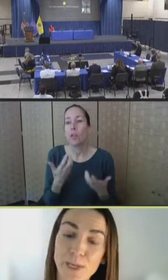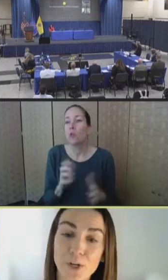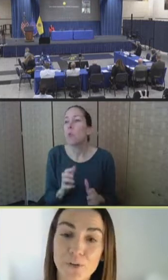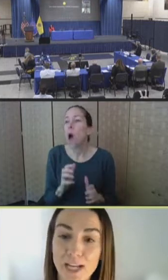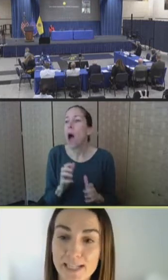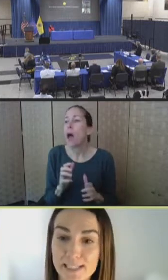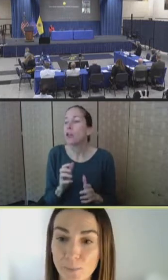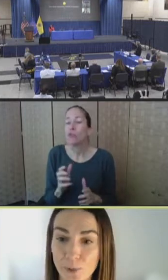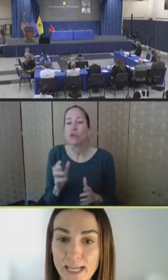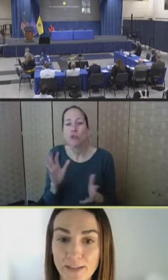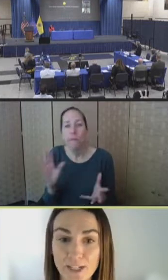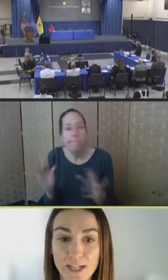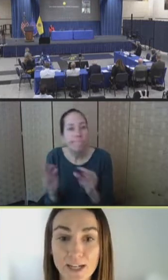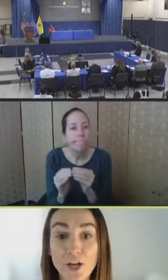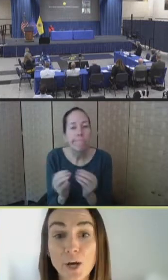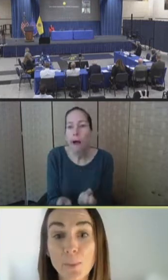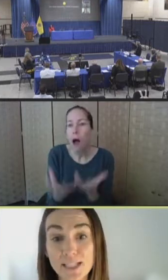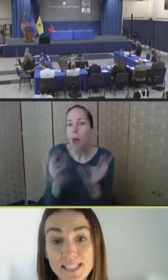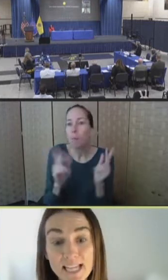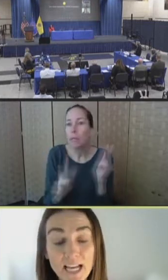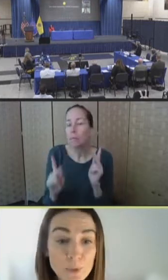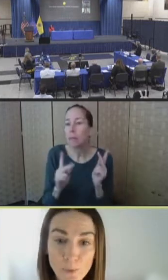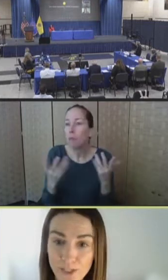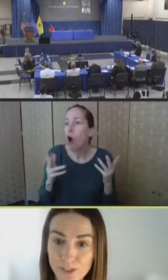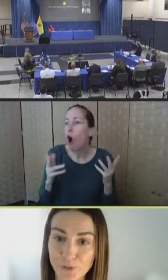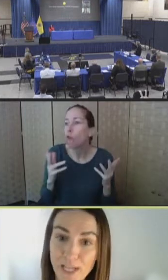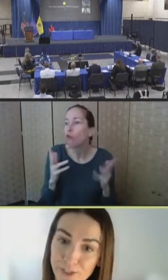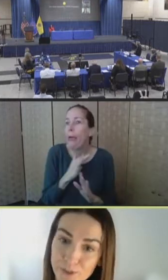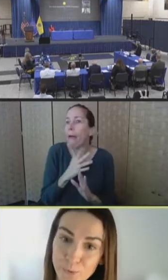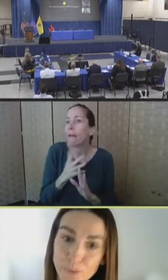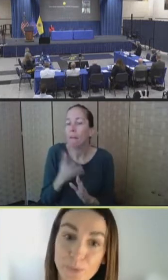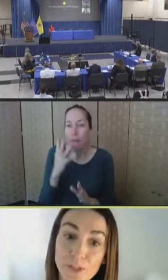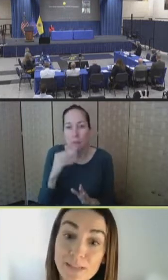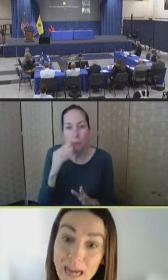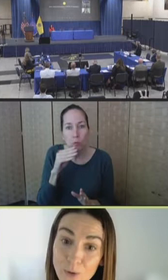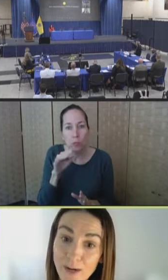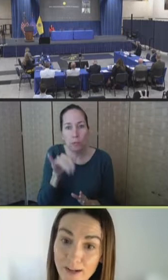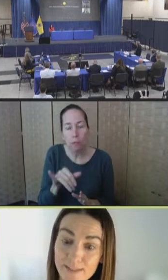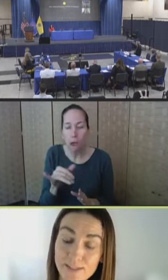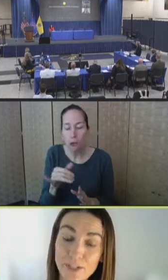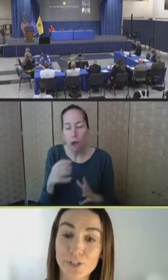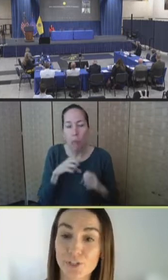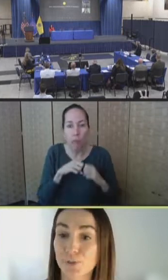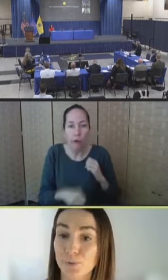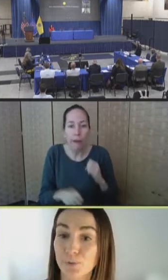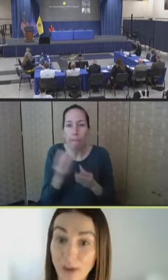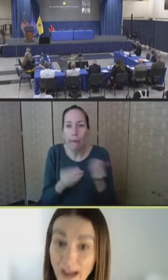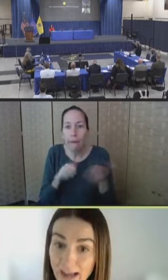by COVID-19 mortality. But instead, we wanted to create a tool that would allow us to track